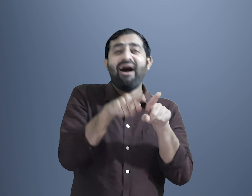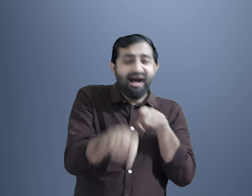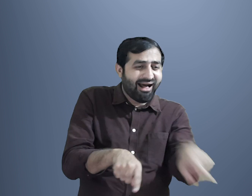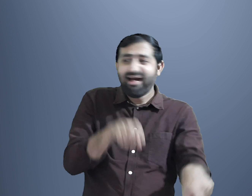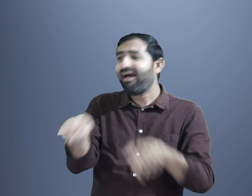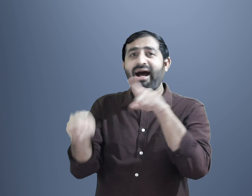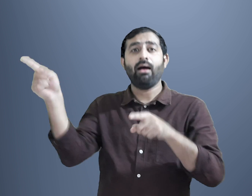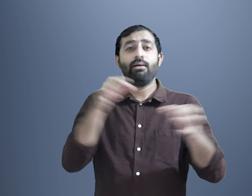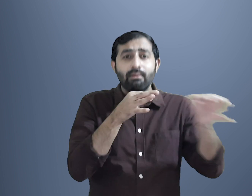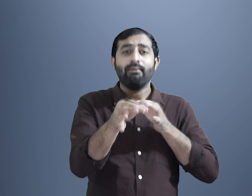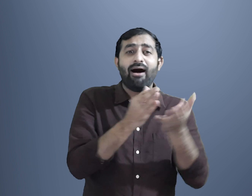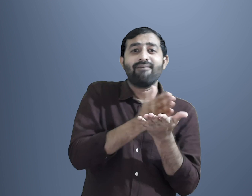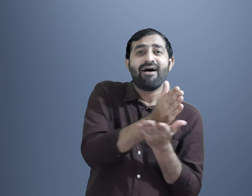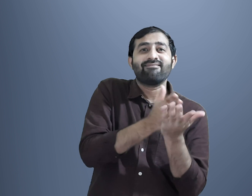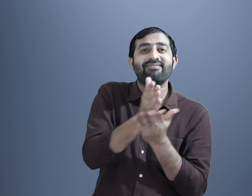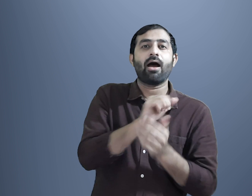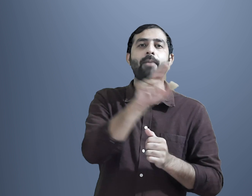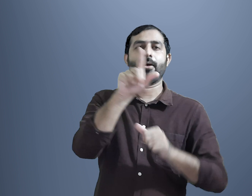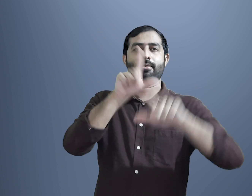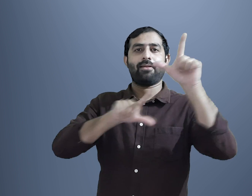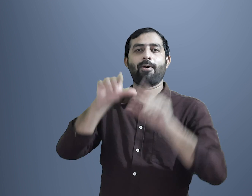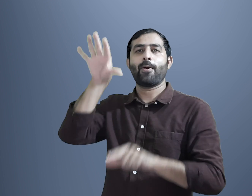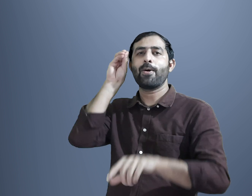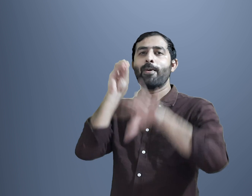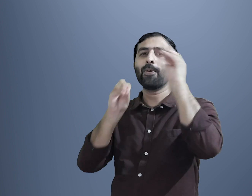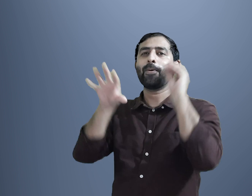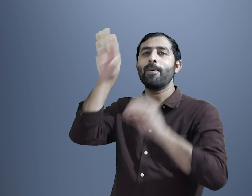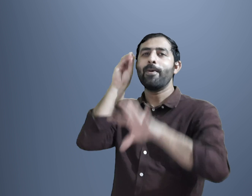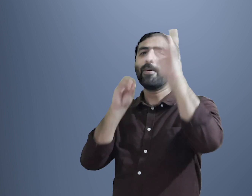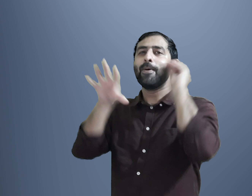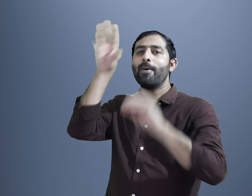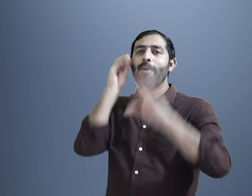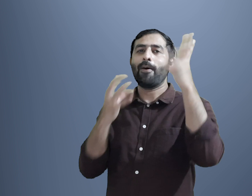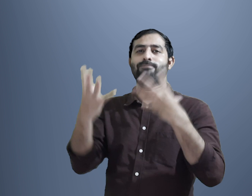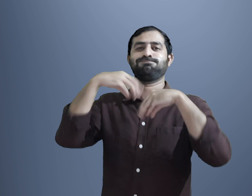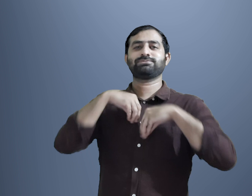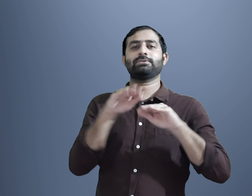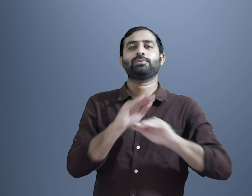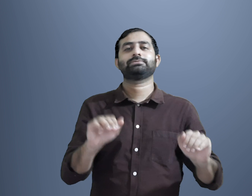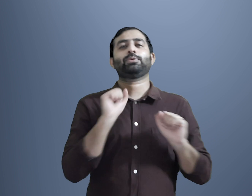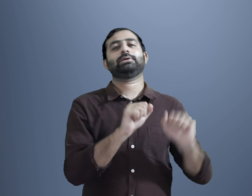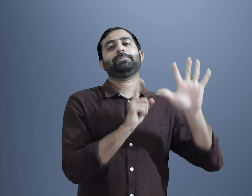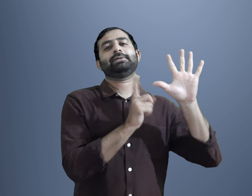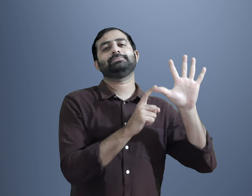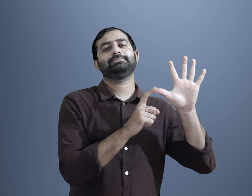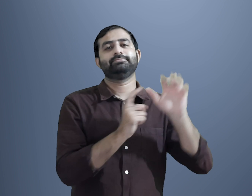It can be used in by children to ask about how something works or explain the ideas in a story.